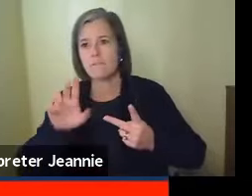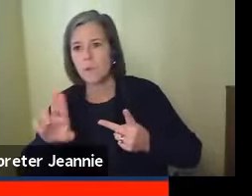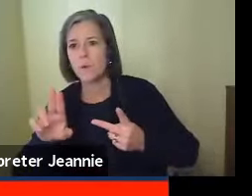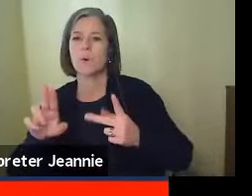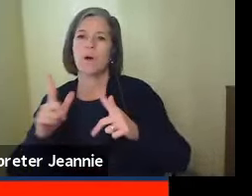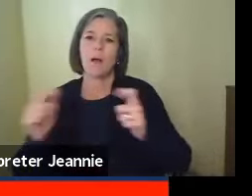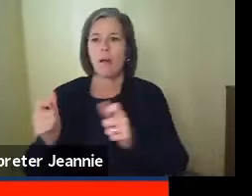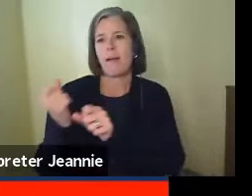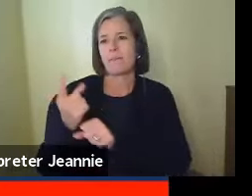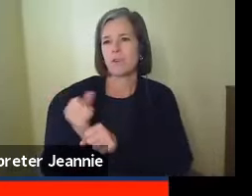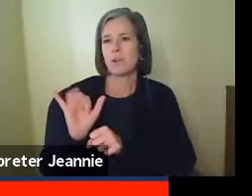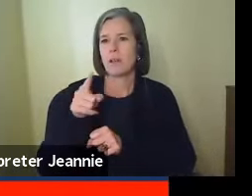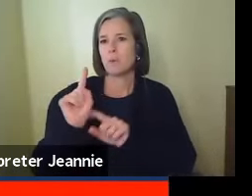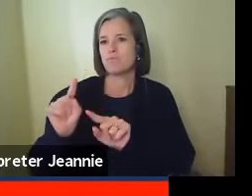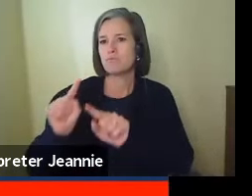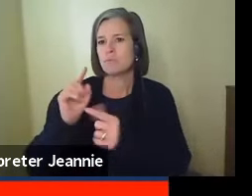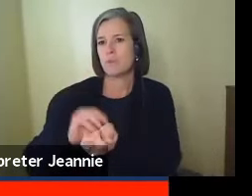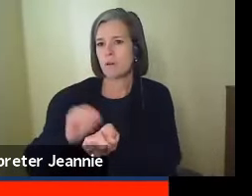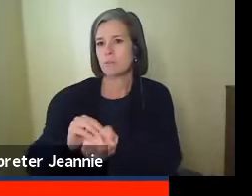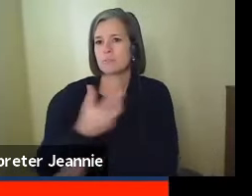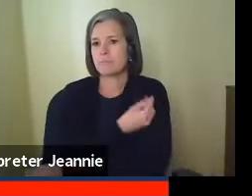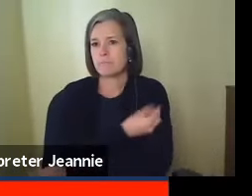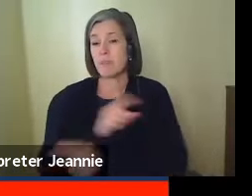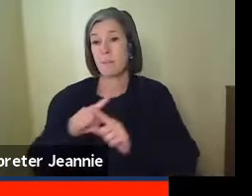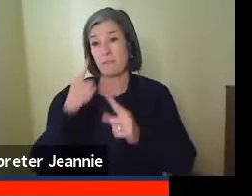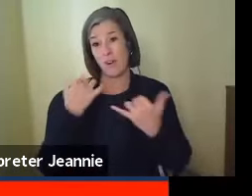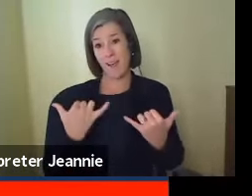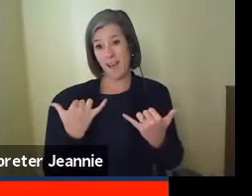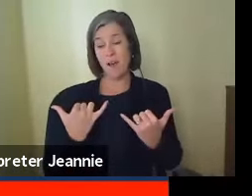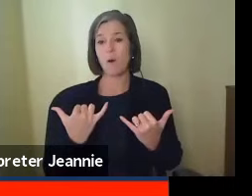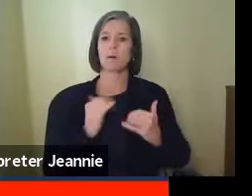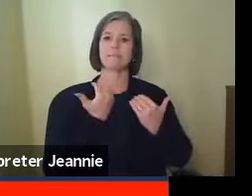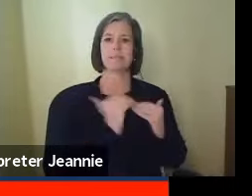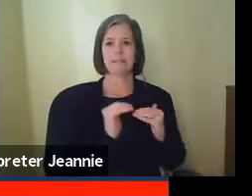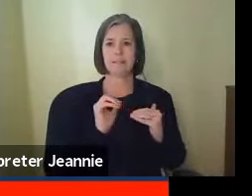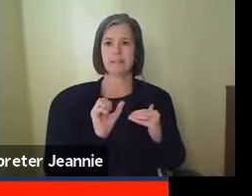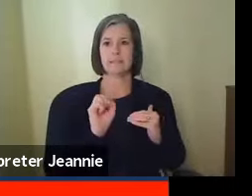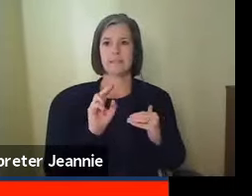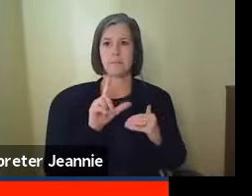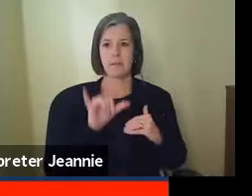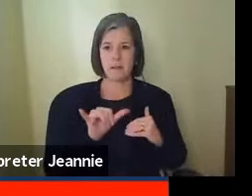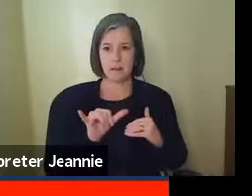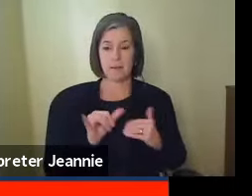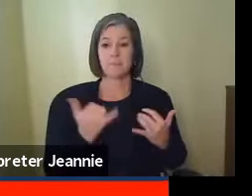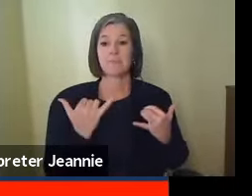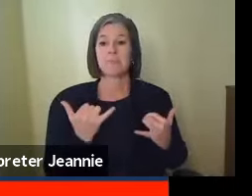Right now the supply is constrained. Today we are deploying 56,550 vaccines